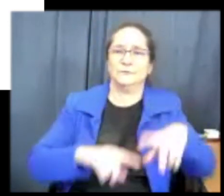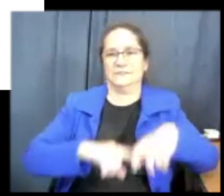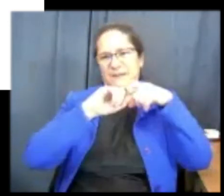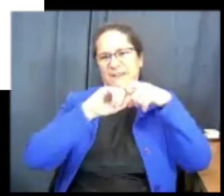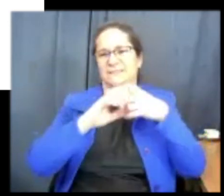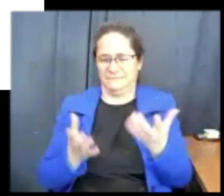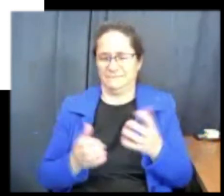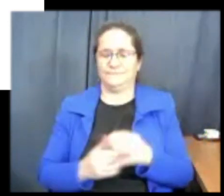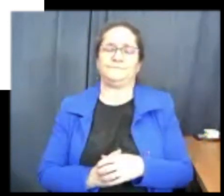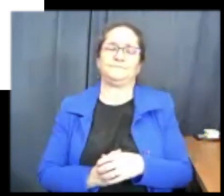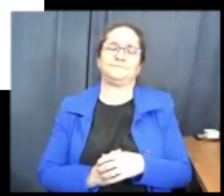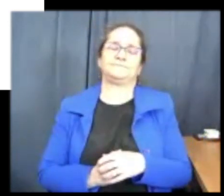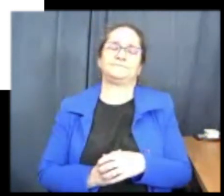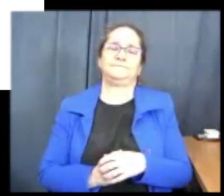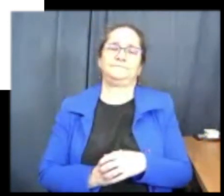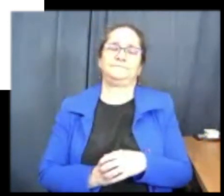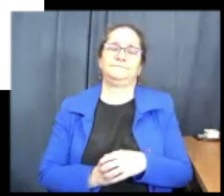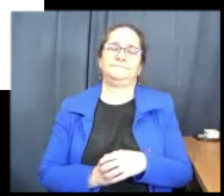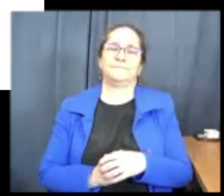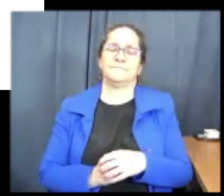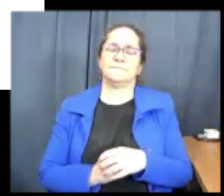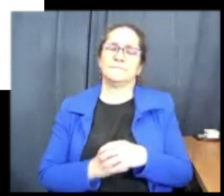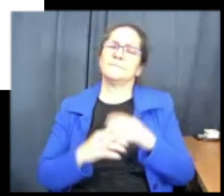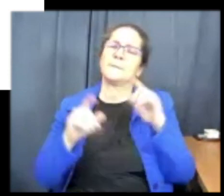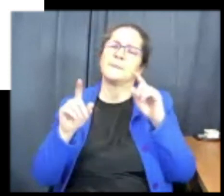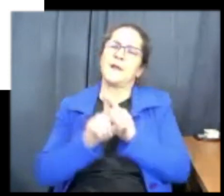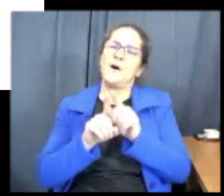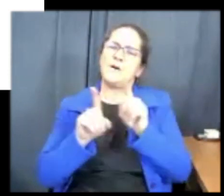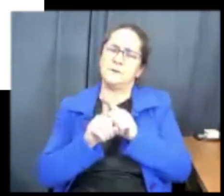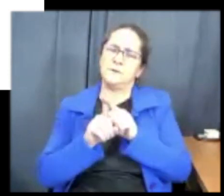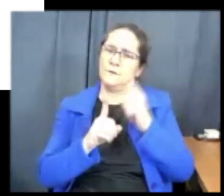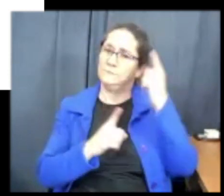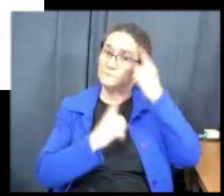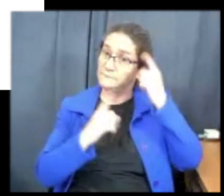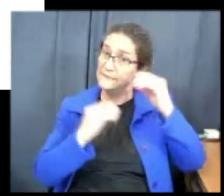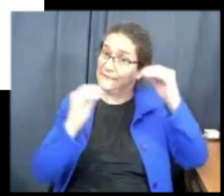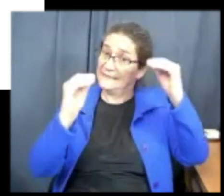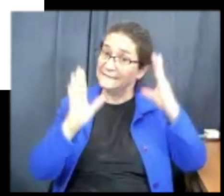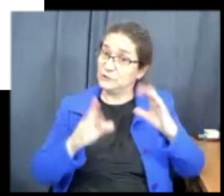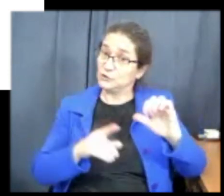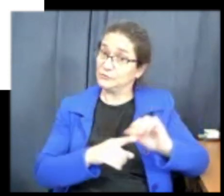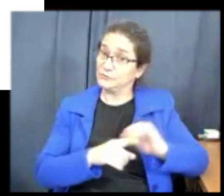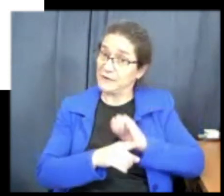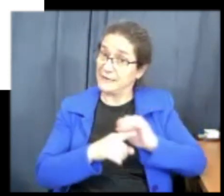And then also I would like take a look at teacher training. Do they understand strategies they could utilize